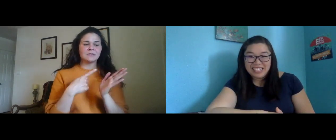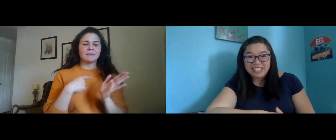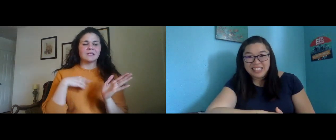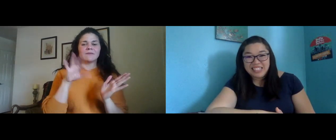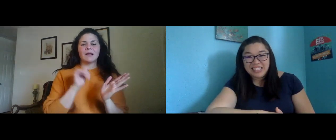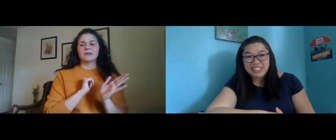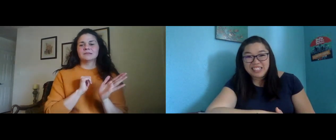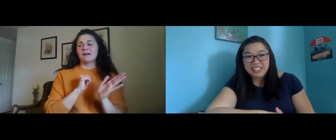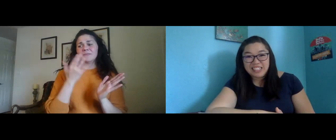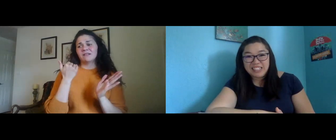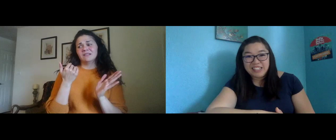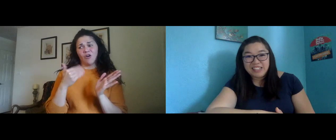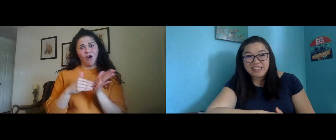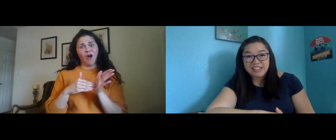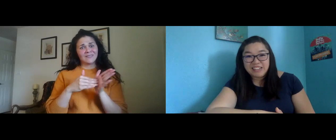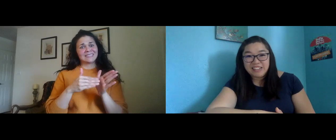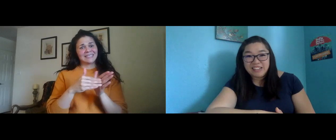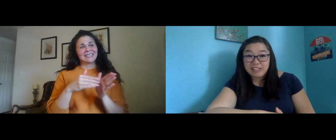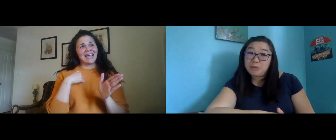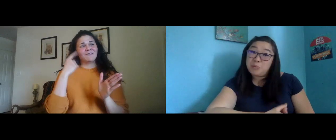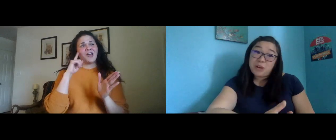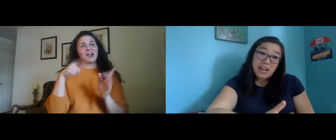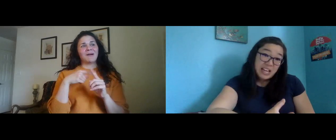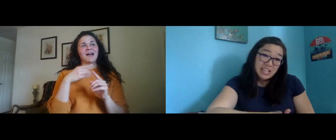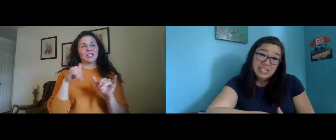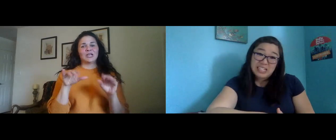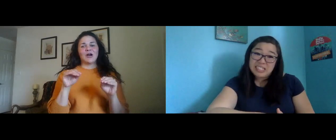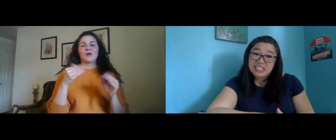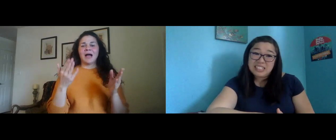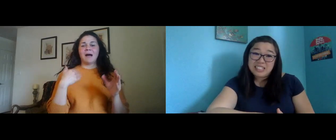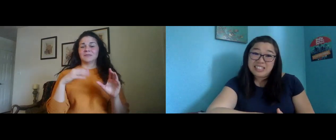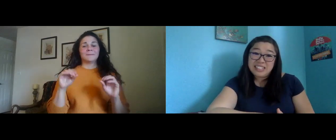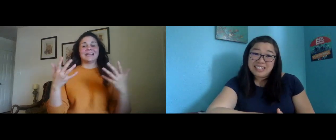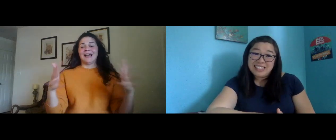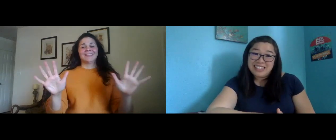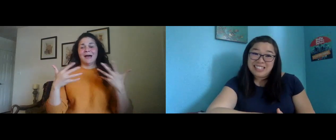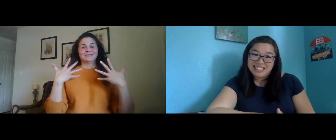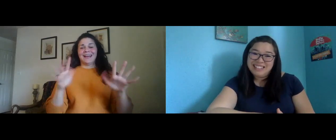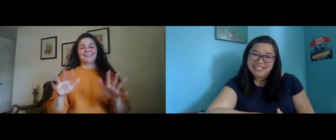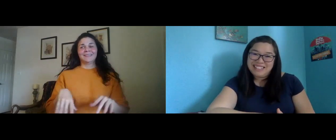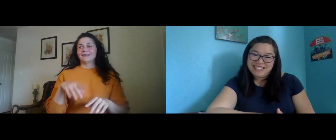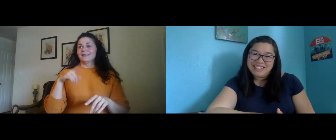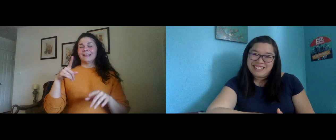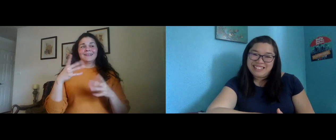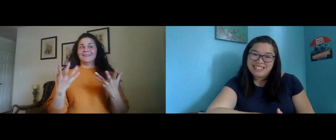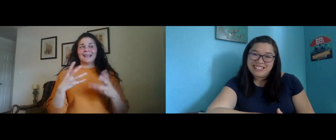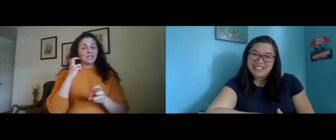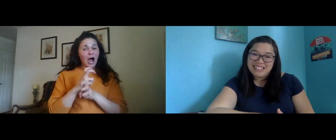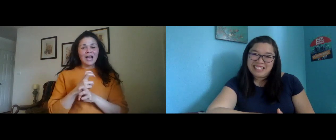Often, I’ve thought, “Yo, I am done”. It is hard.